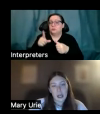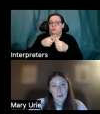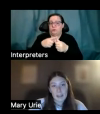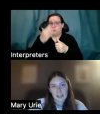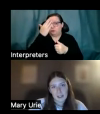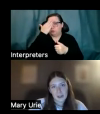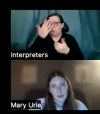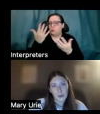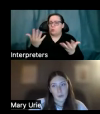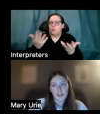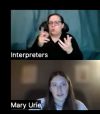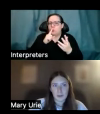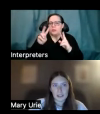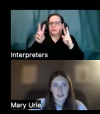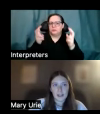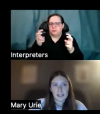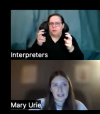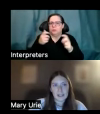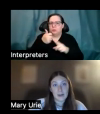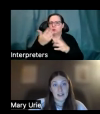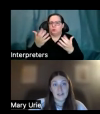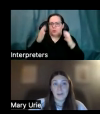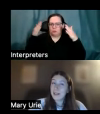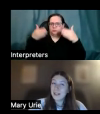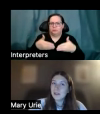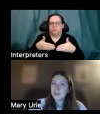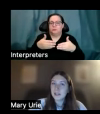topic that you want to focus on? Is there a specific bill that